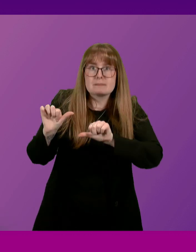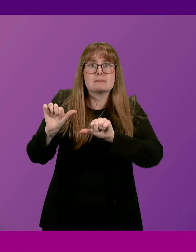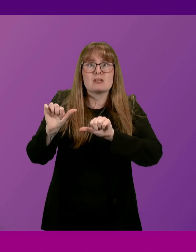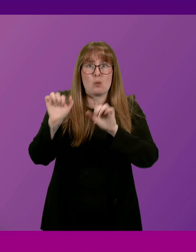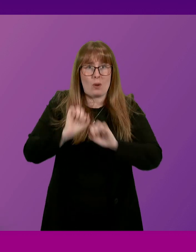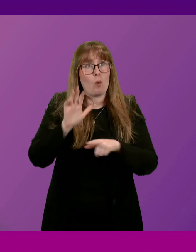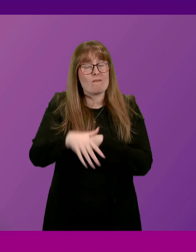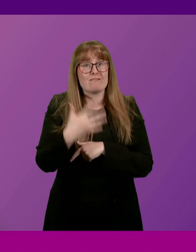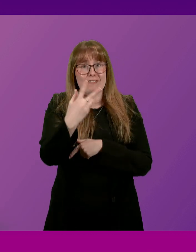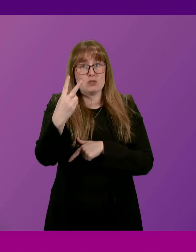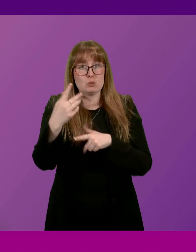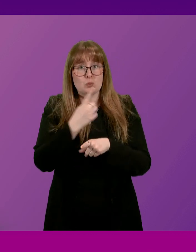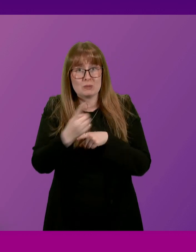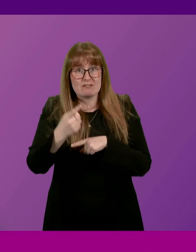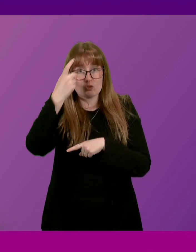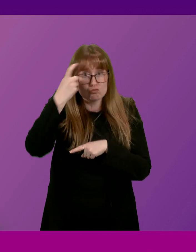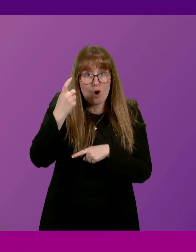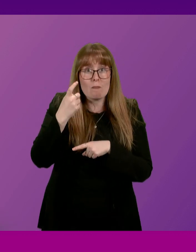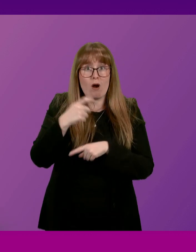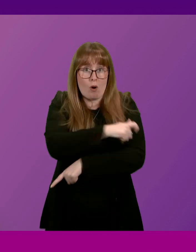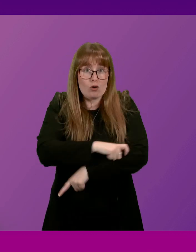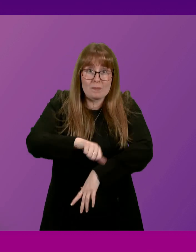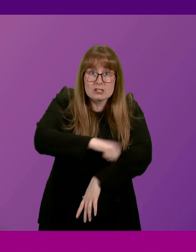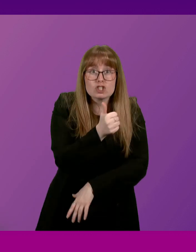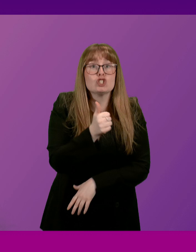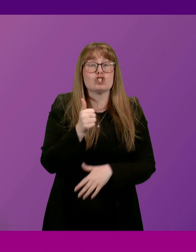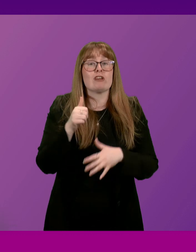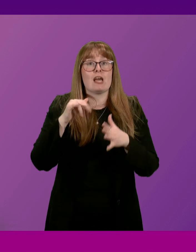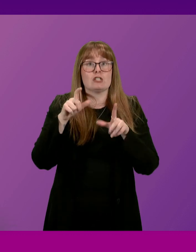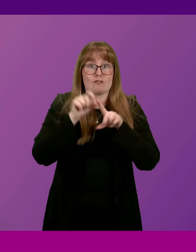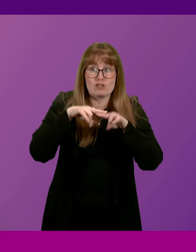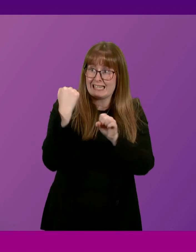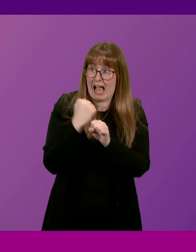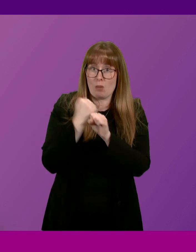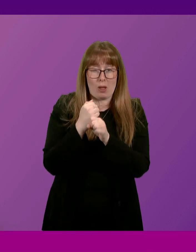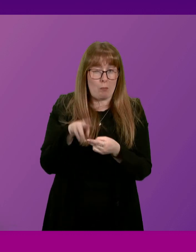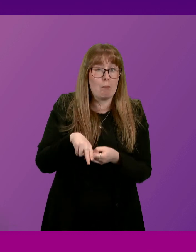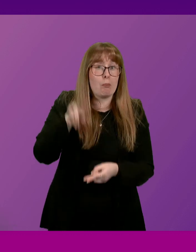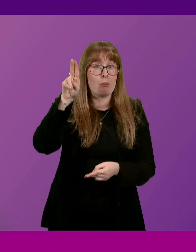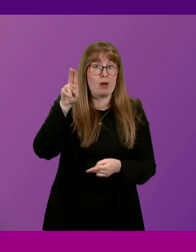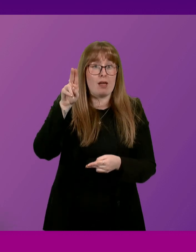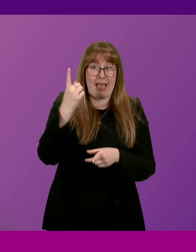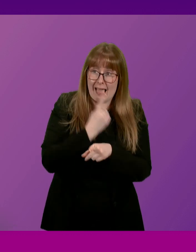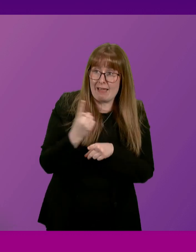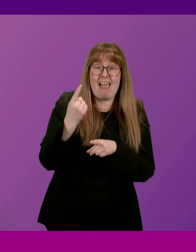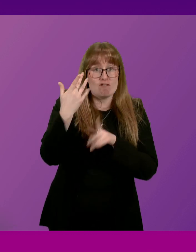52 weeks for trauma and orthopaedic surgery in NHS Dumfries and Galloway have gone up every month.